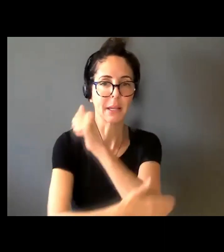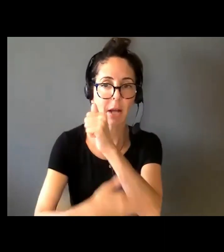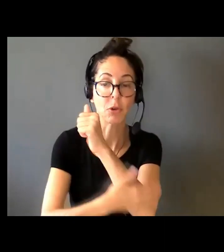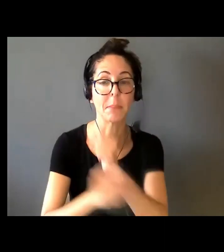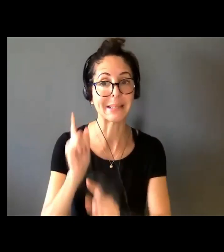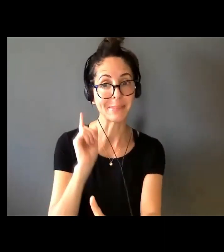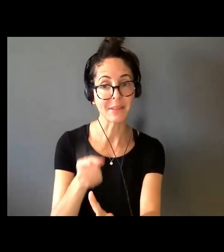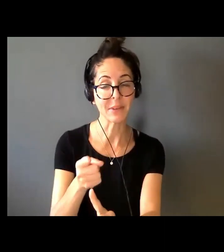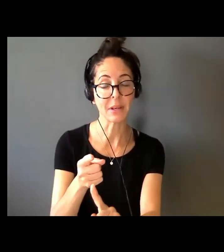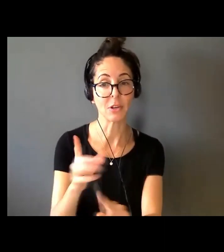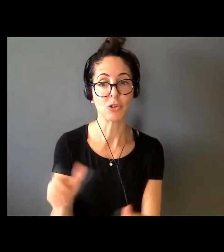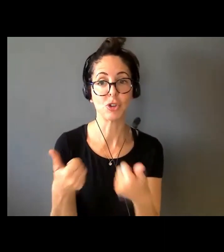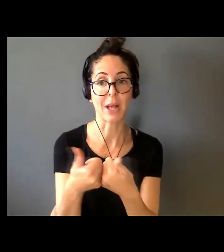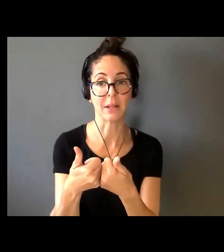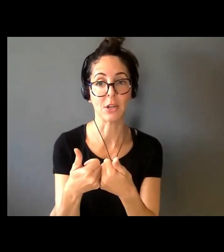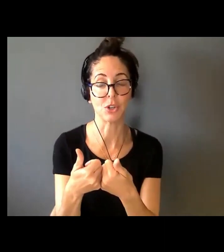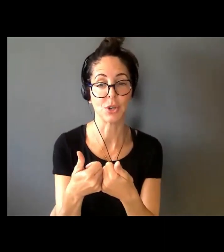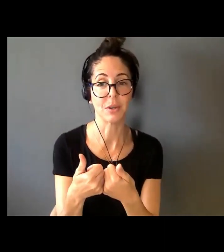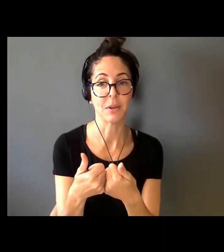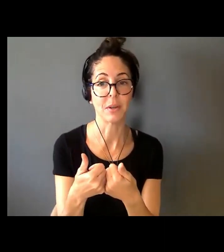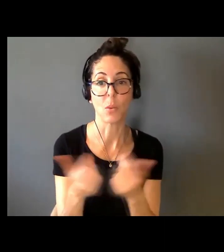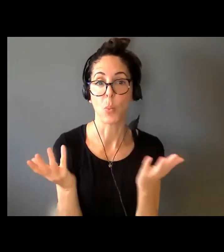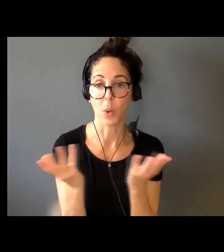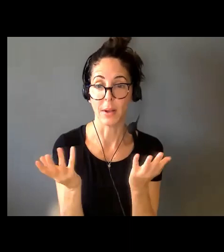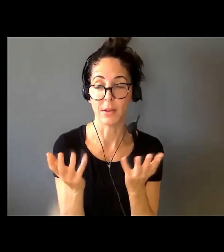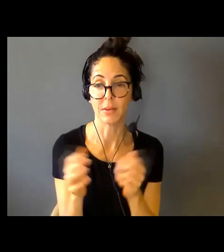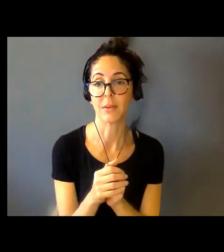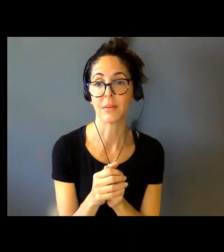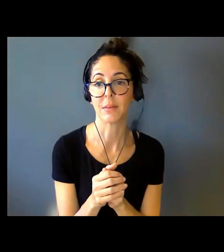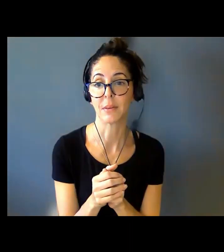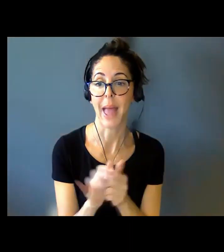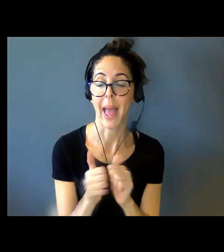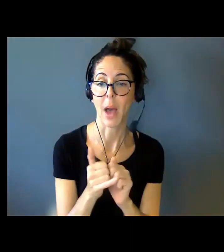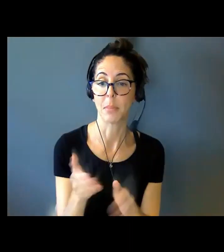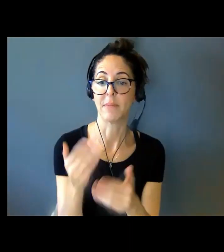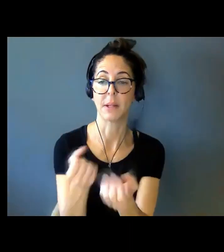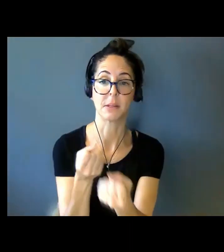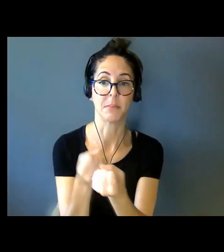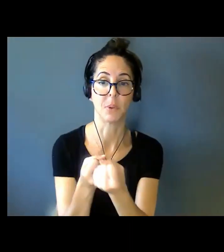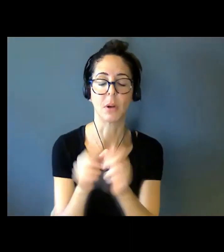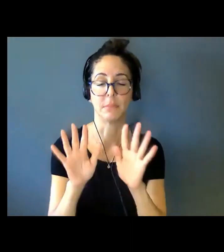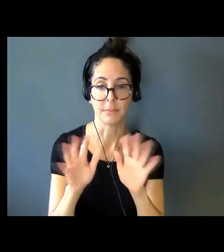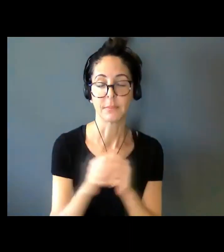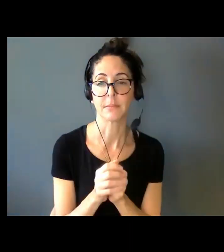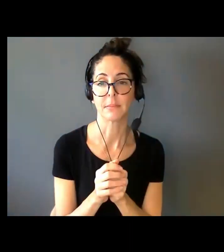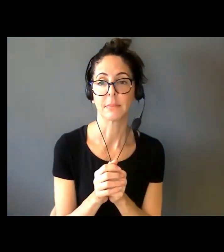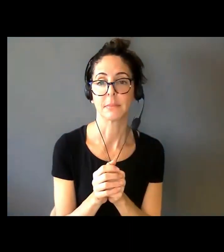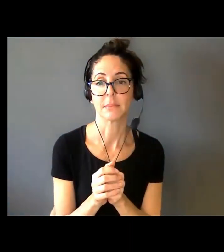to the context where we were providing support. Because the way we were working and still working,